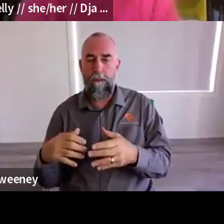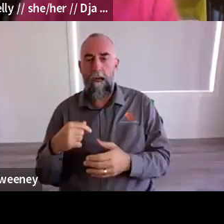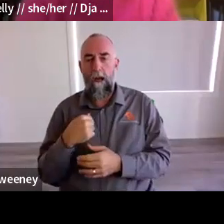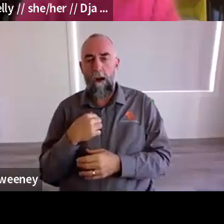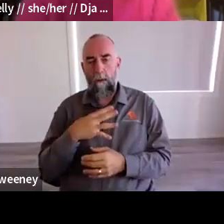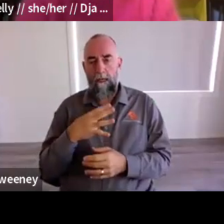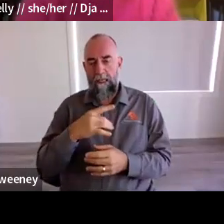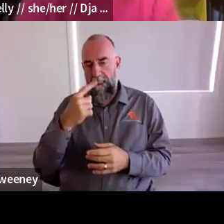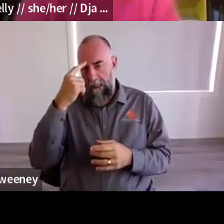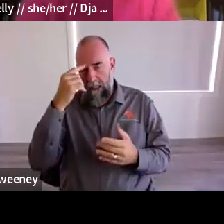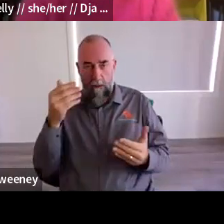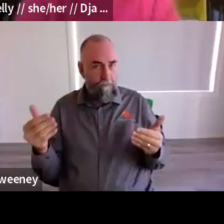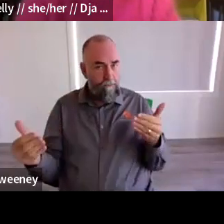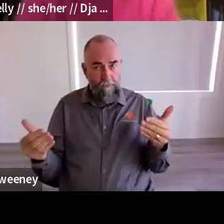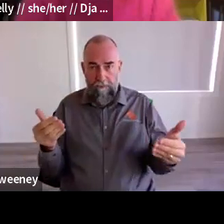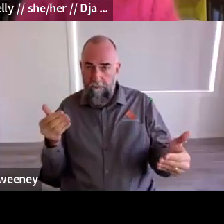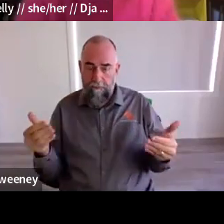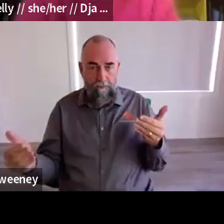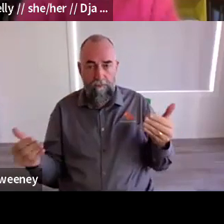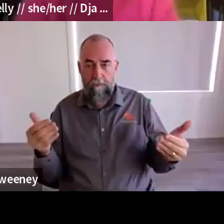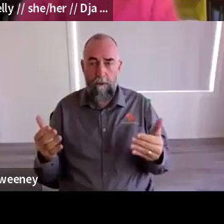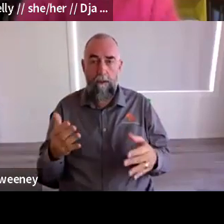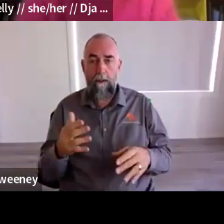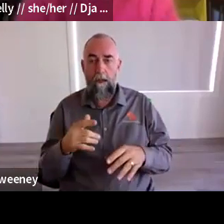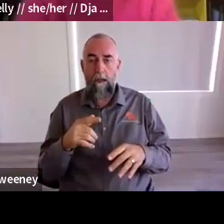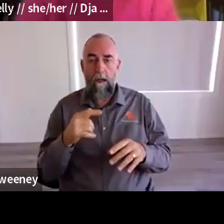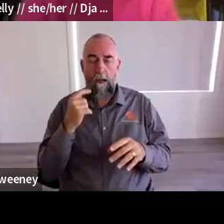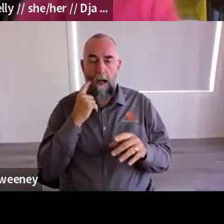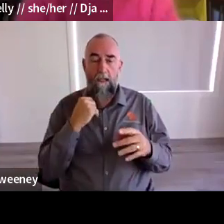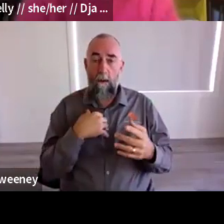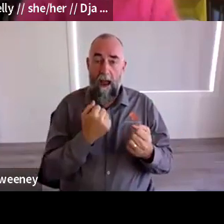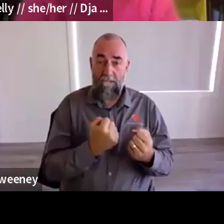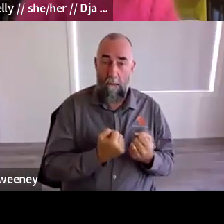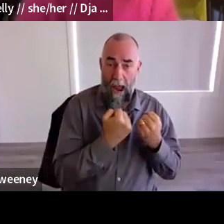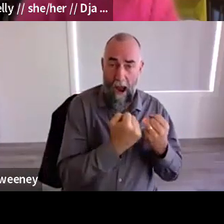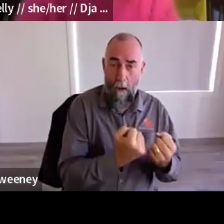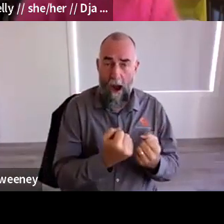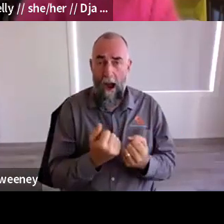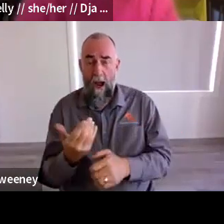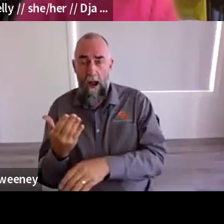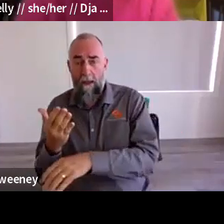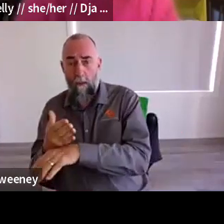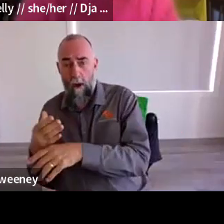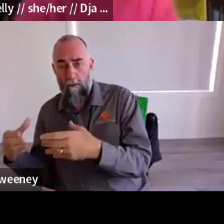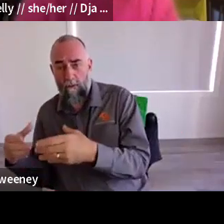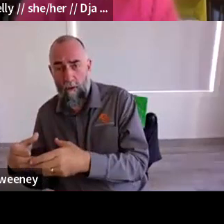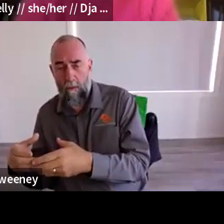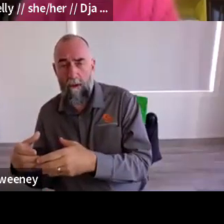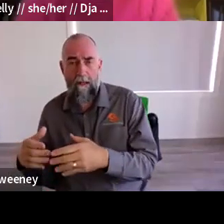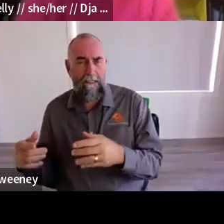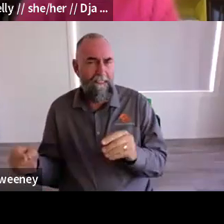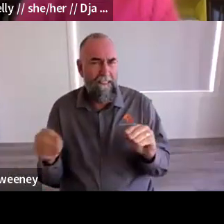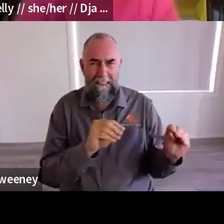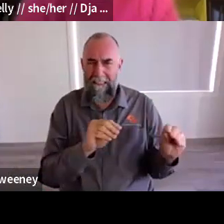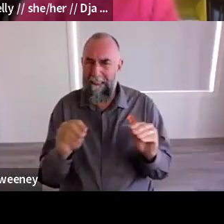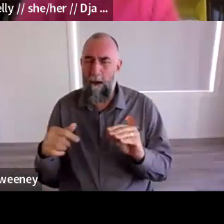would be very hard for us to do the work we're doing. How can we fund more